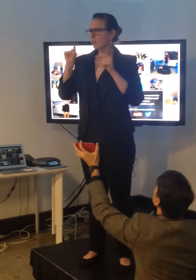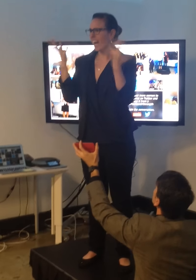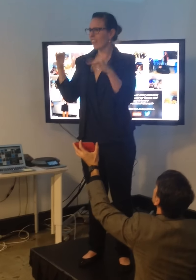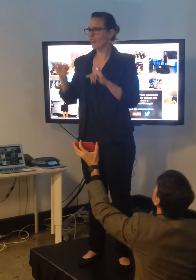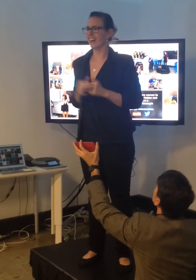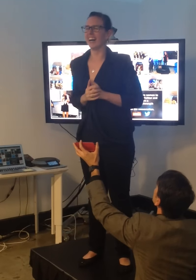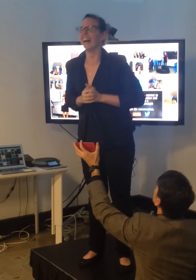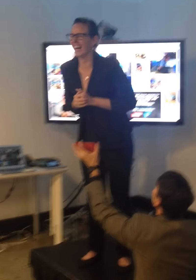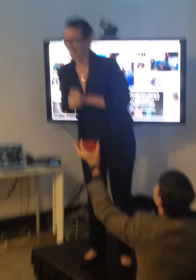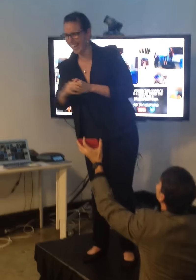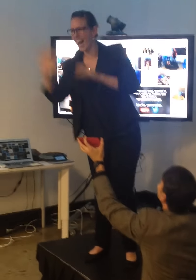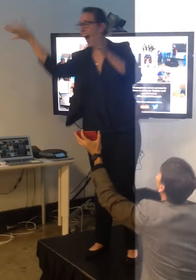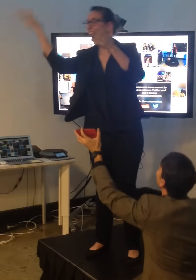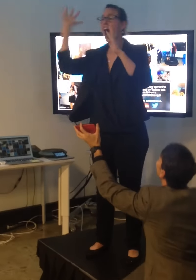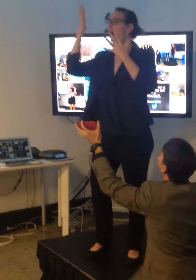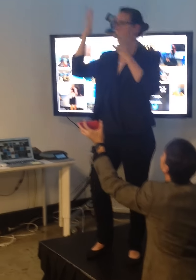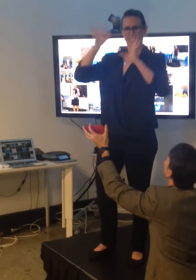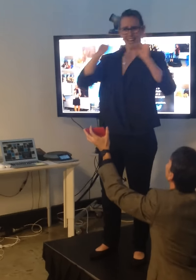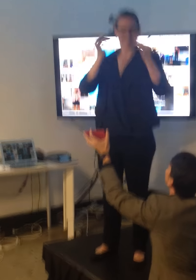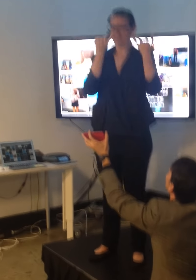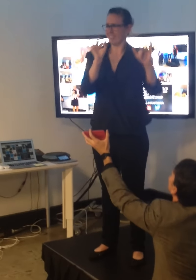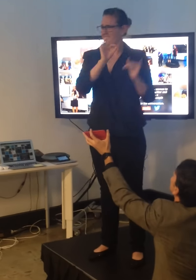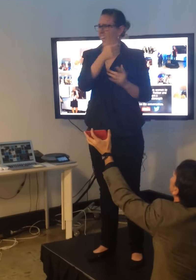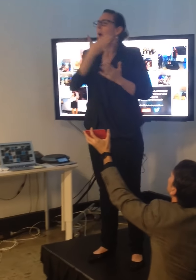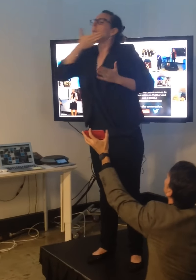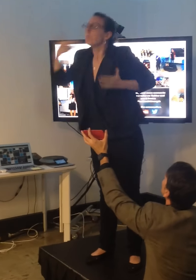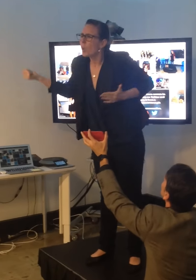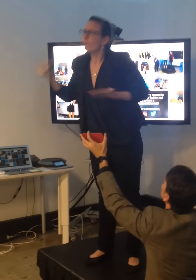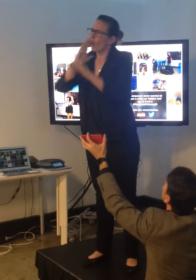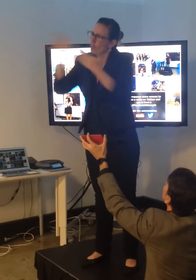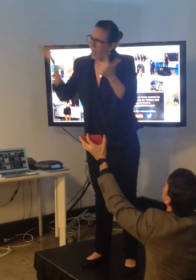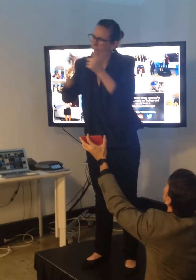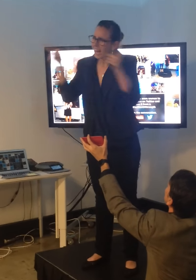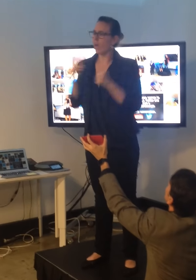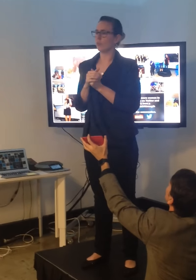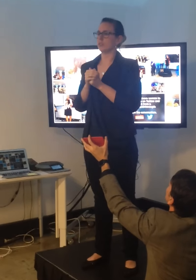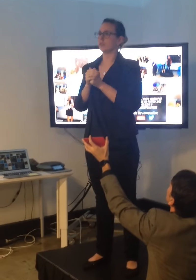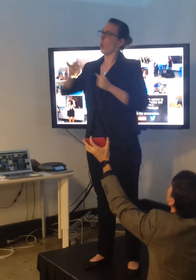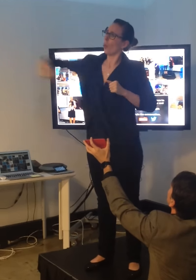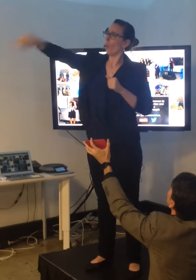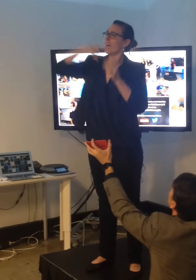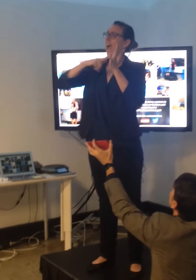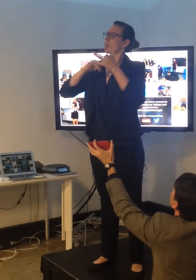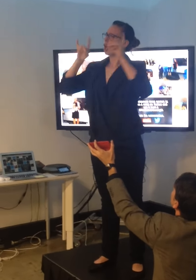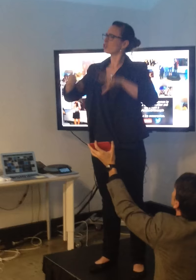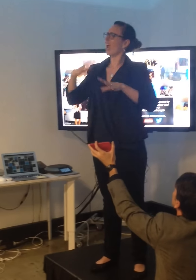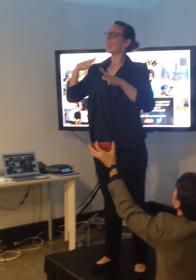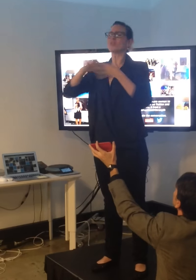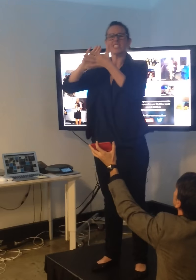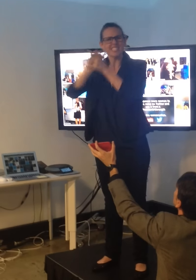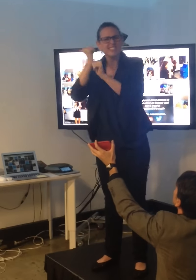AUDIENCE: There's nothing wrong with Auslan. It's a beautiful language. It's a real language.